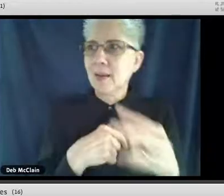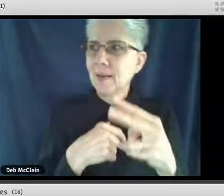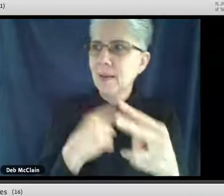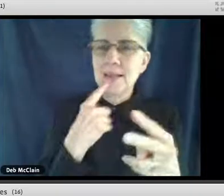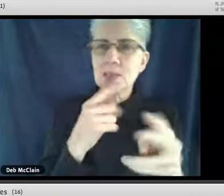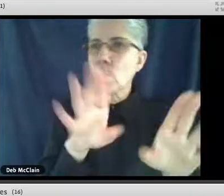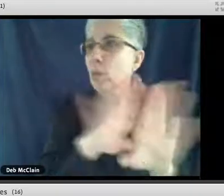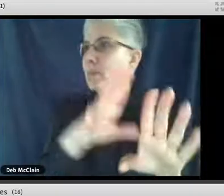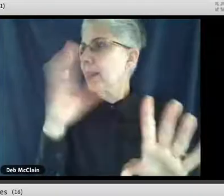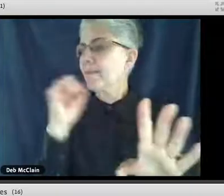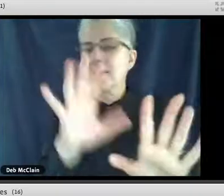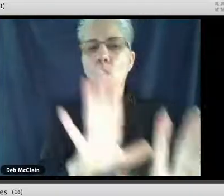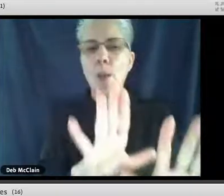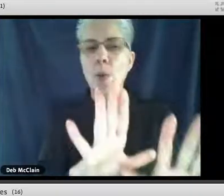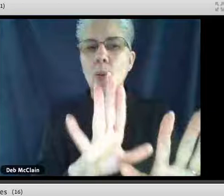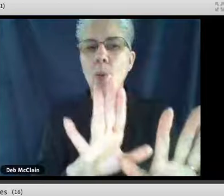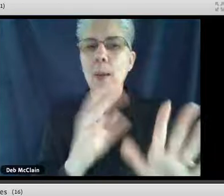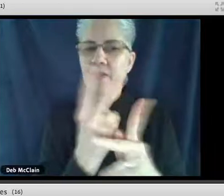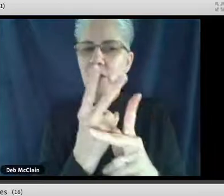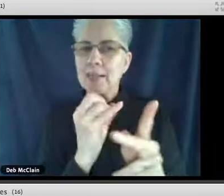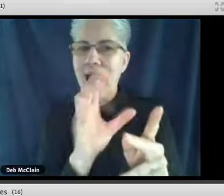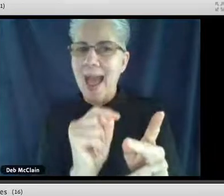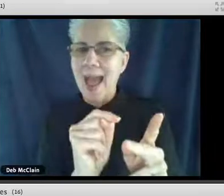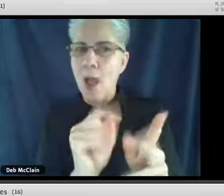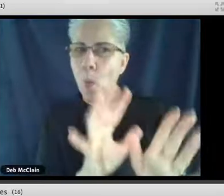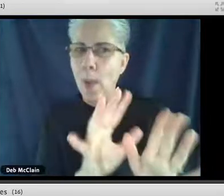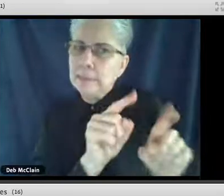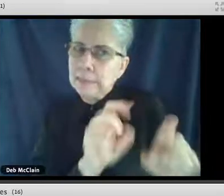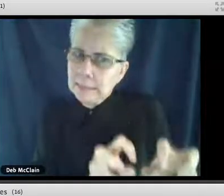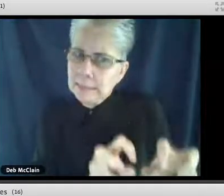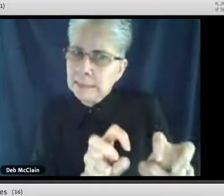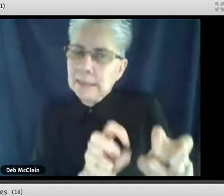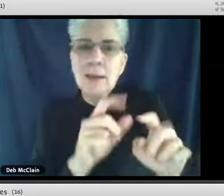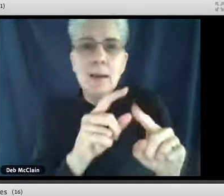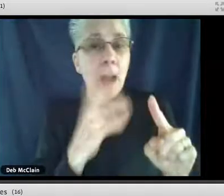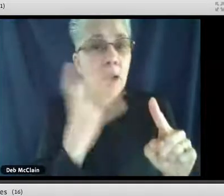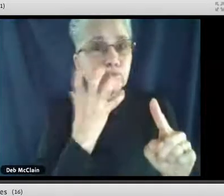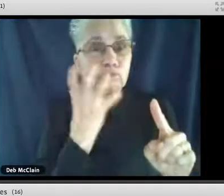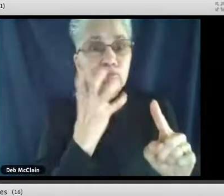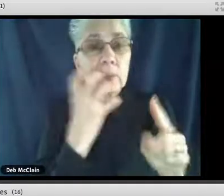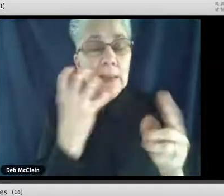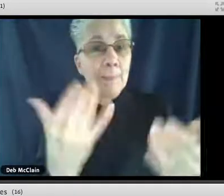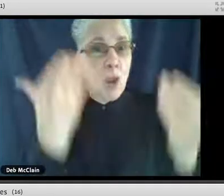and I was like, "No, no. We have to figure this out." But it can be very overwhelming.